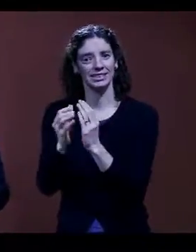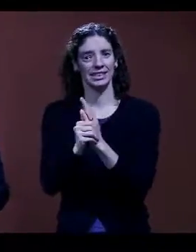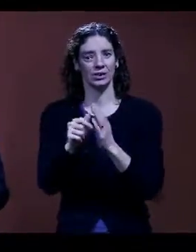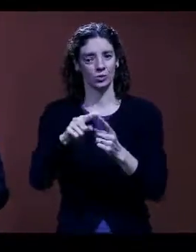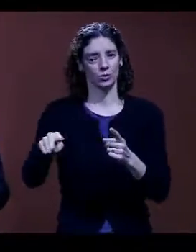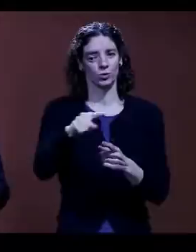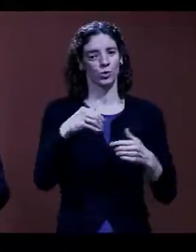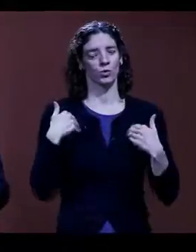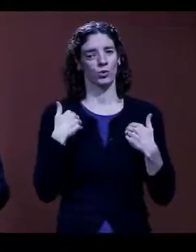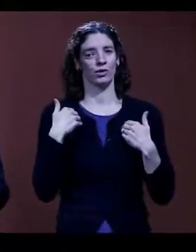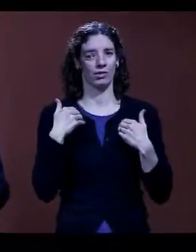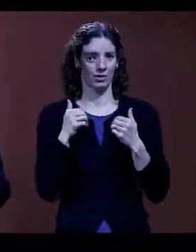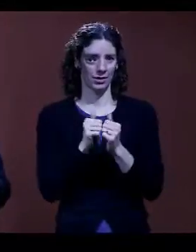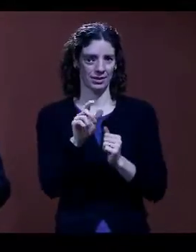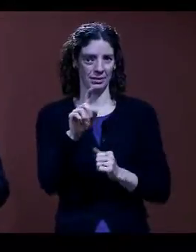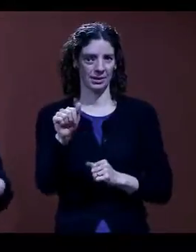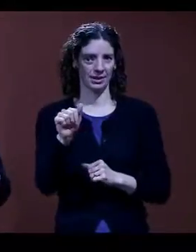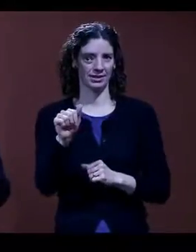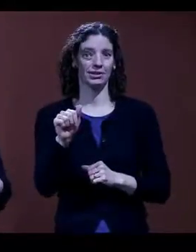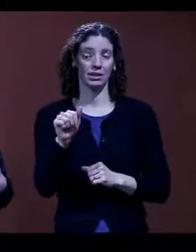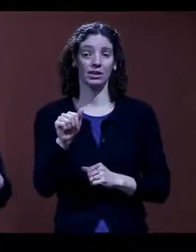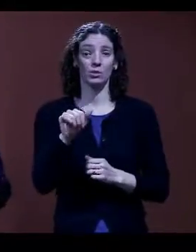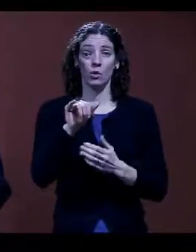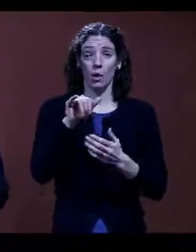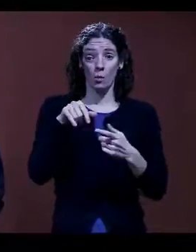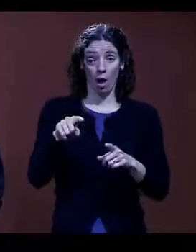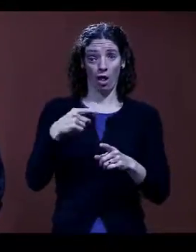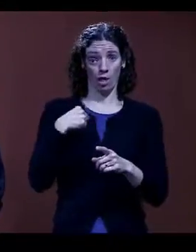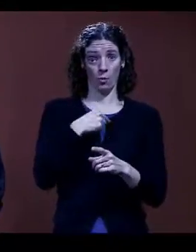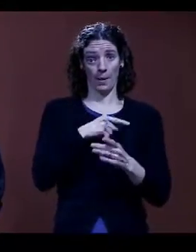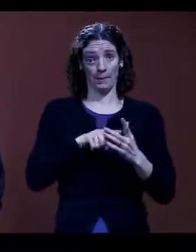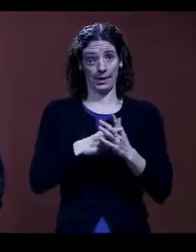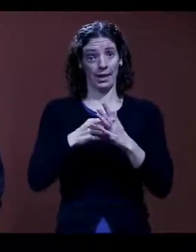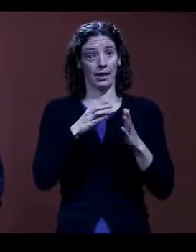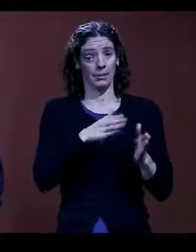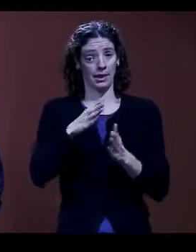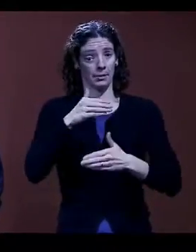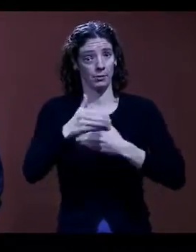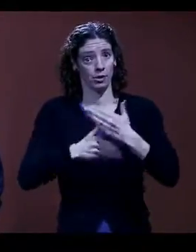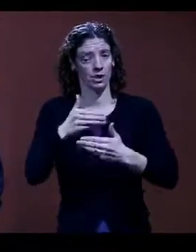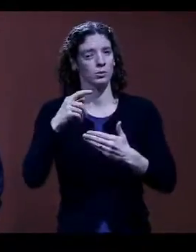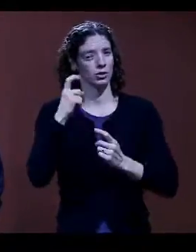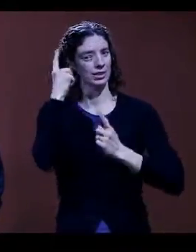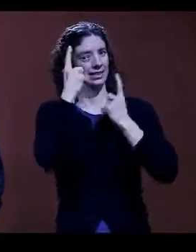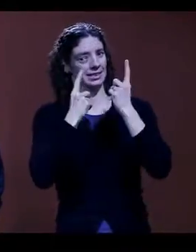we should be thinking about implementing as we begin our planning process.